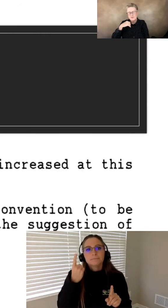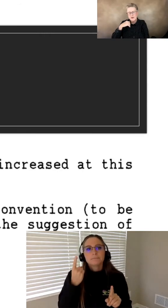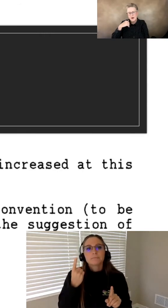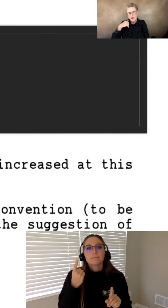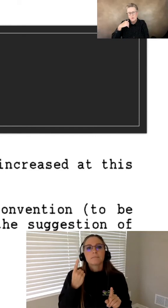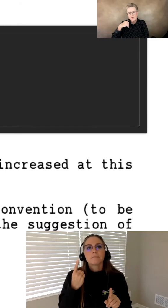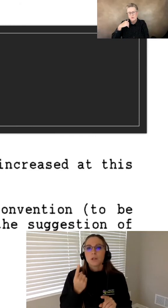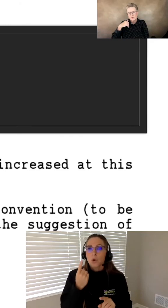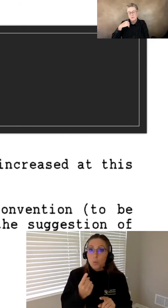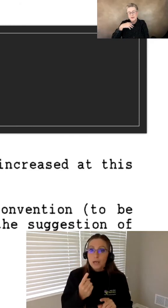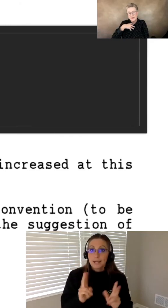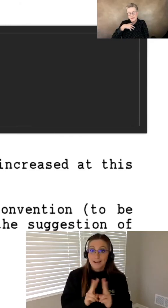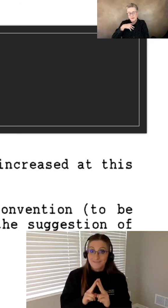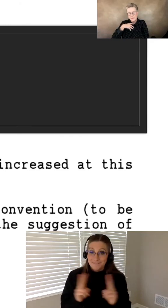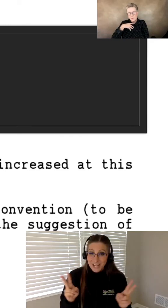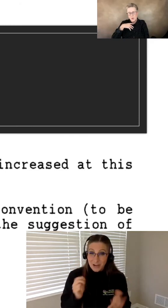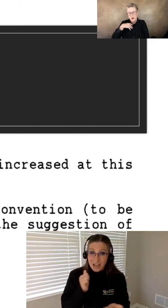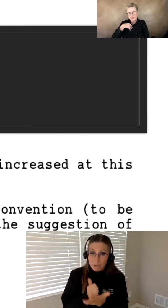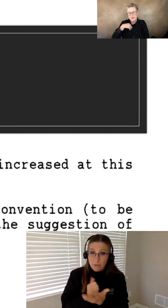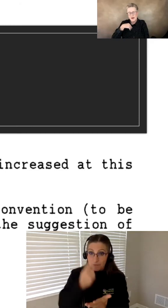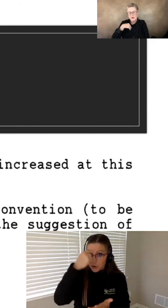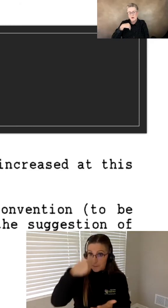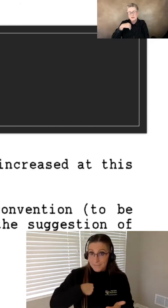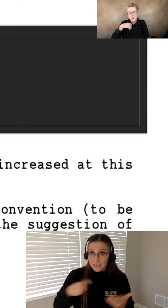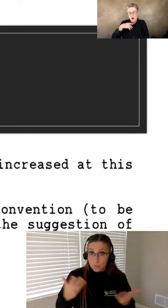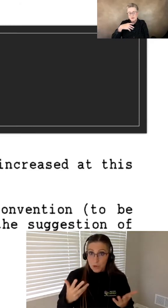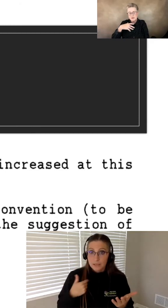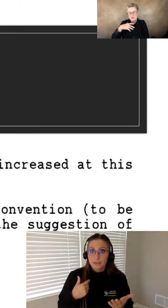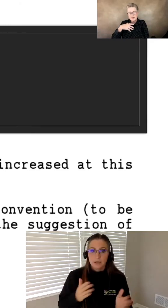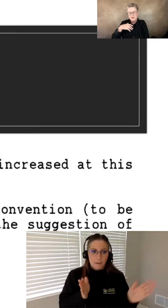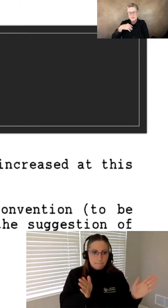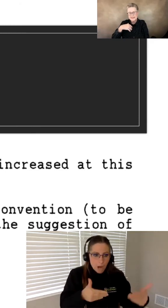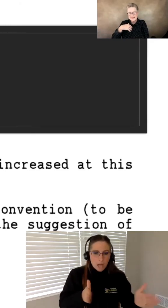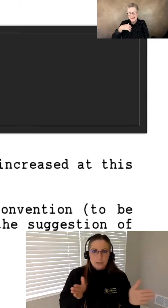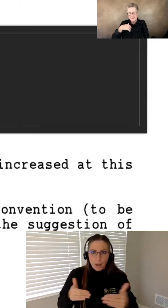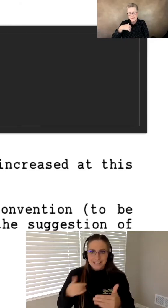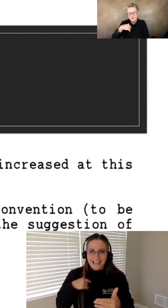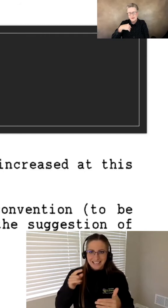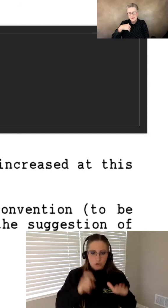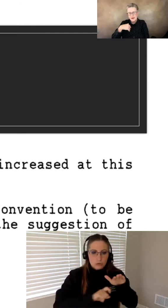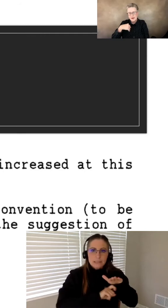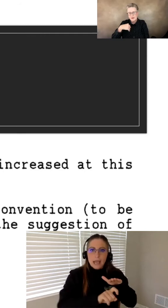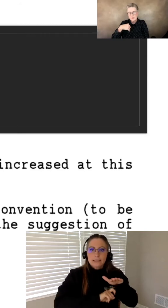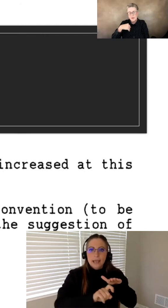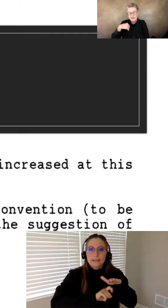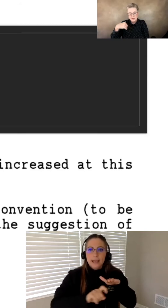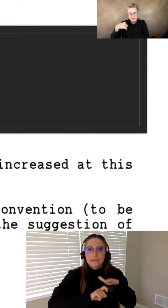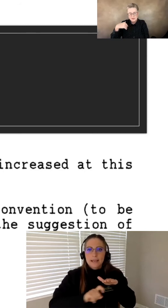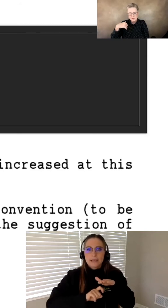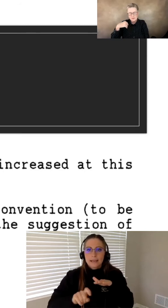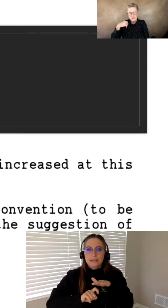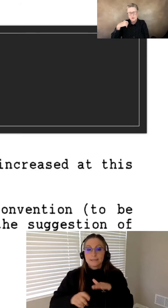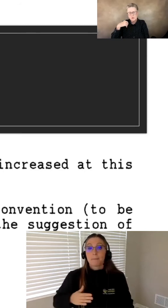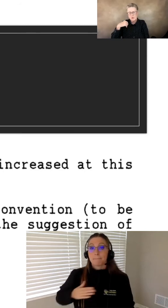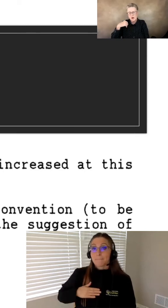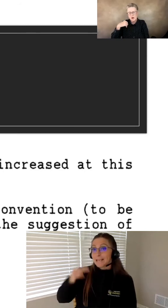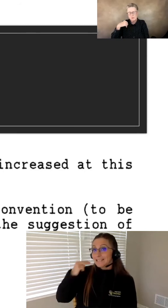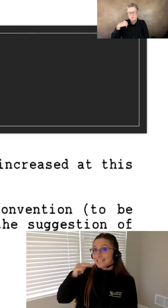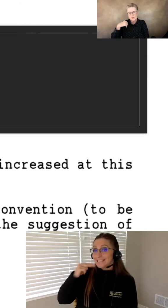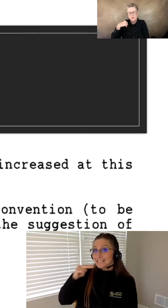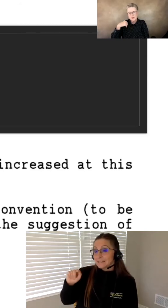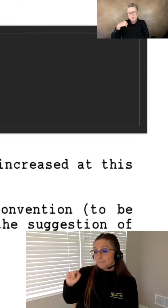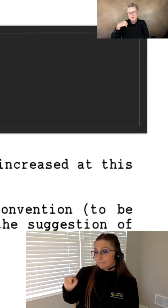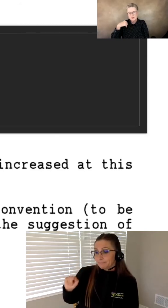very helpful for me, was I had all these boxes that needed to be scanned and my niece who